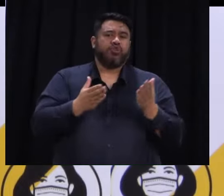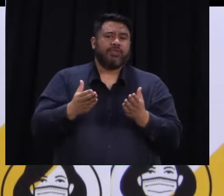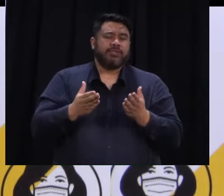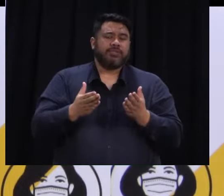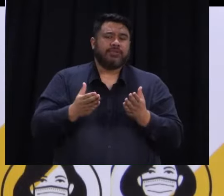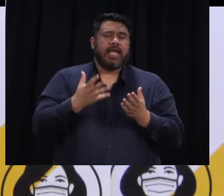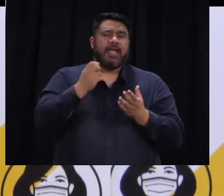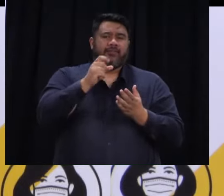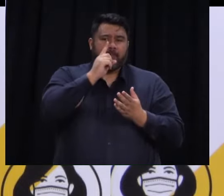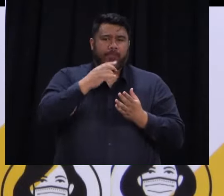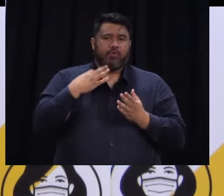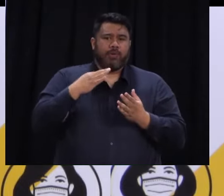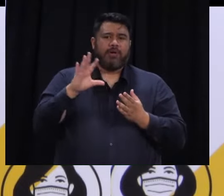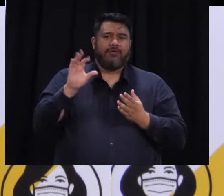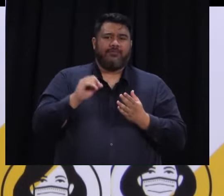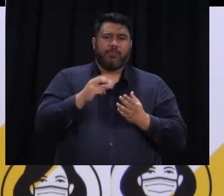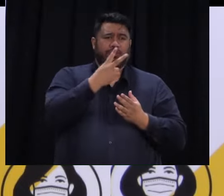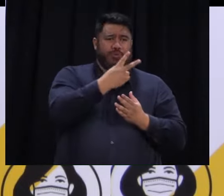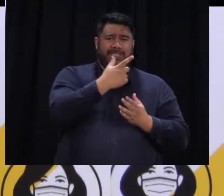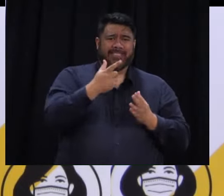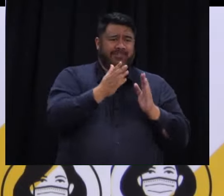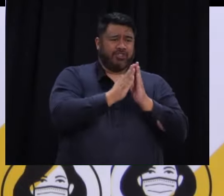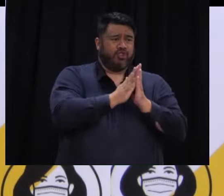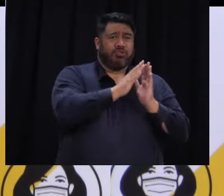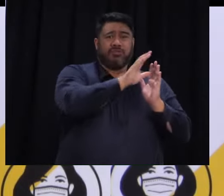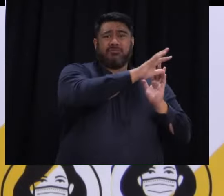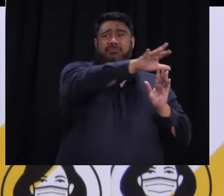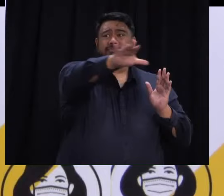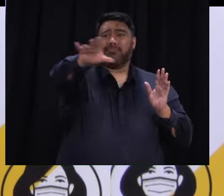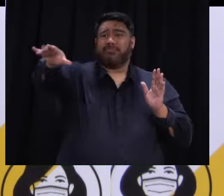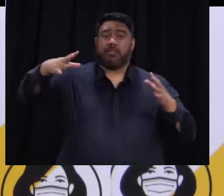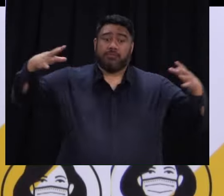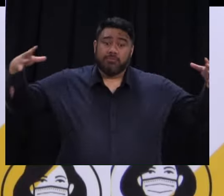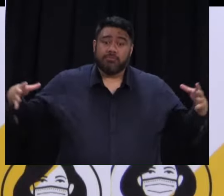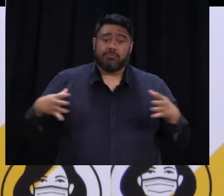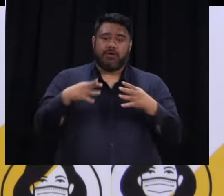number. The reason for that, it was essentially an assembly of